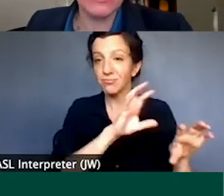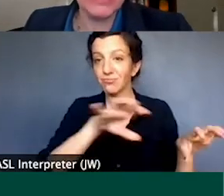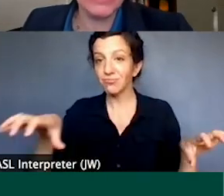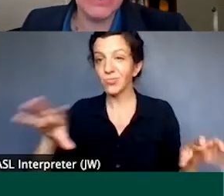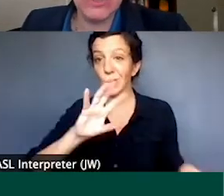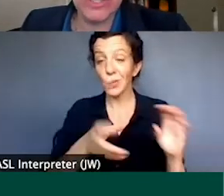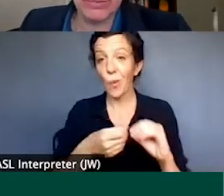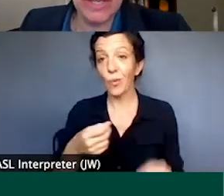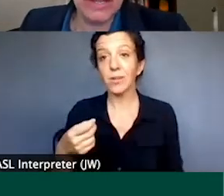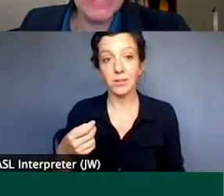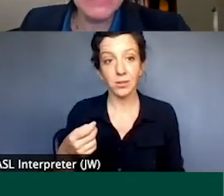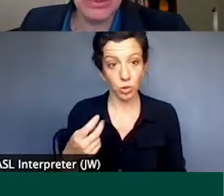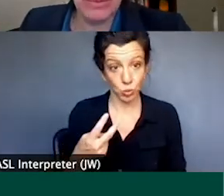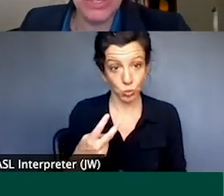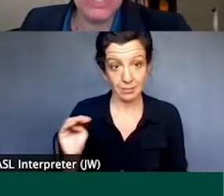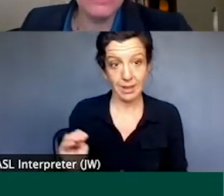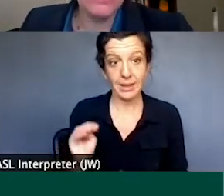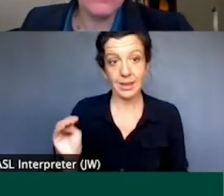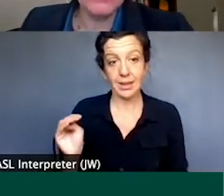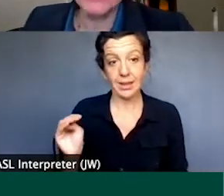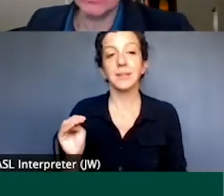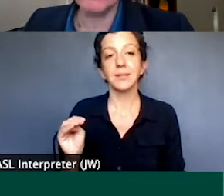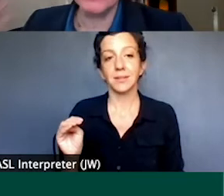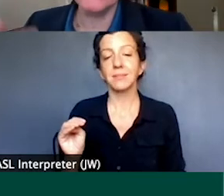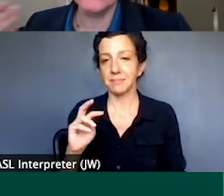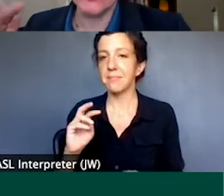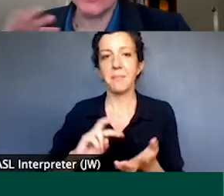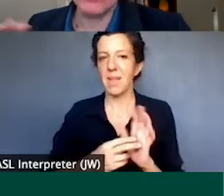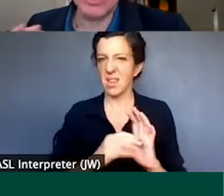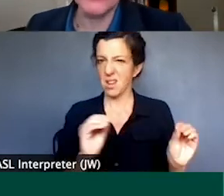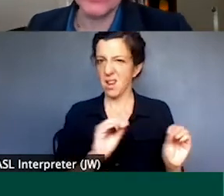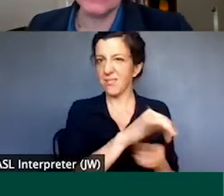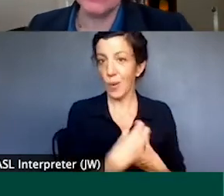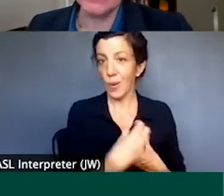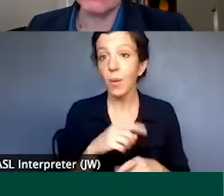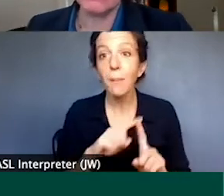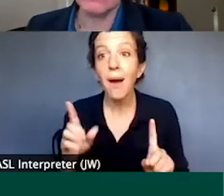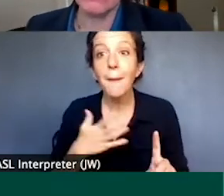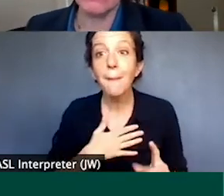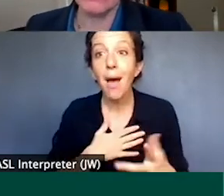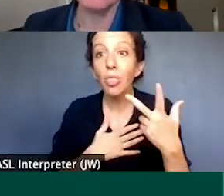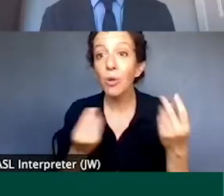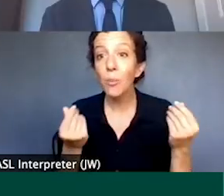than $3 million in business property, they would still be under the current Prop 13 limits? That's right.